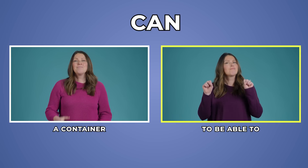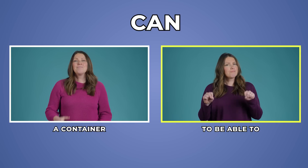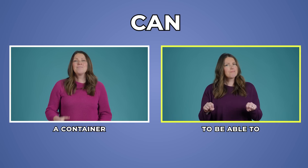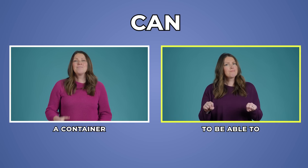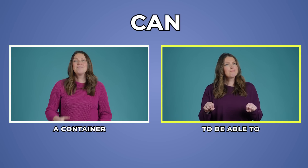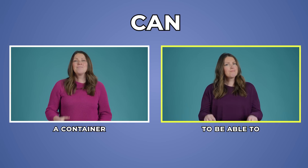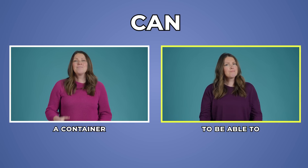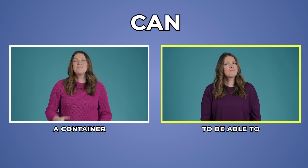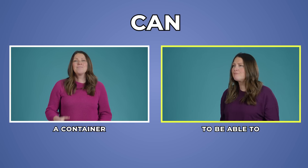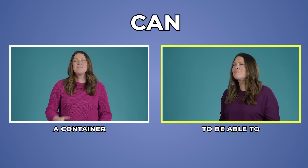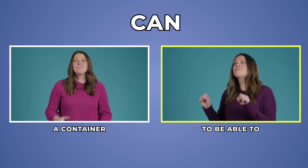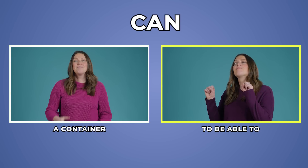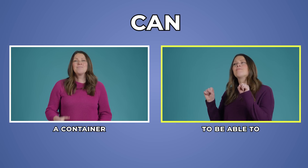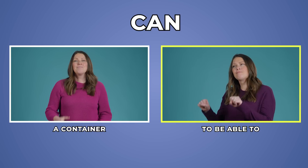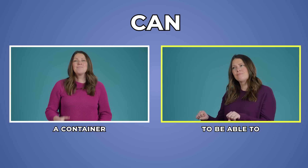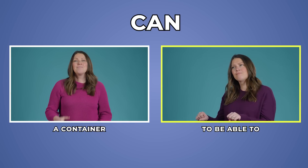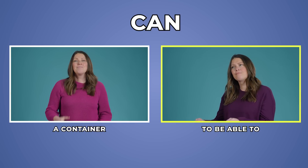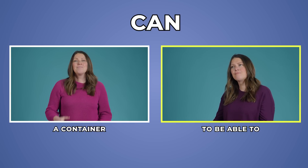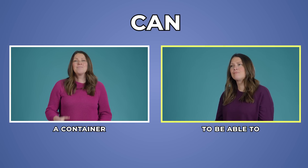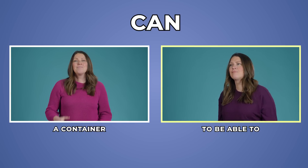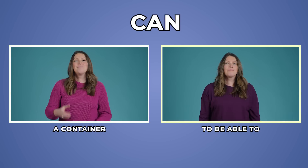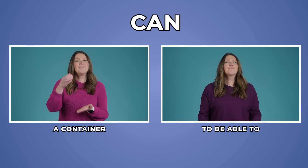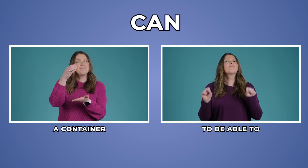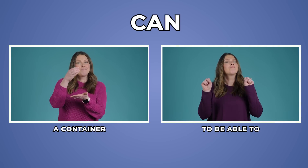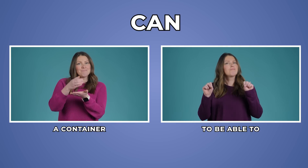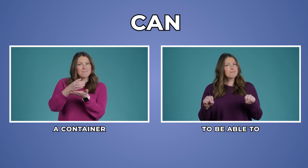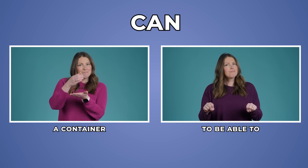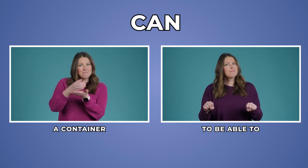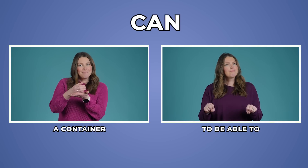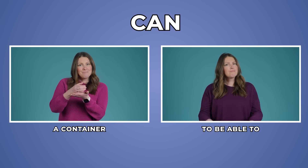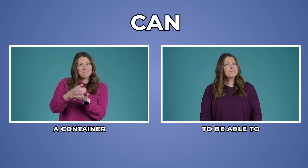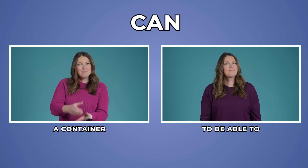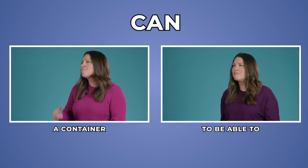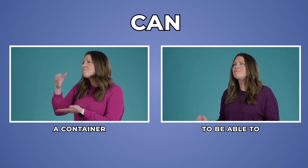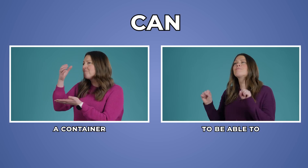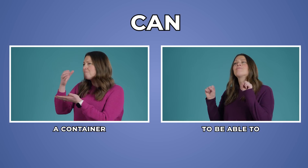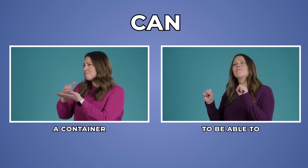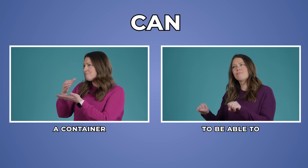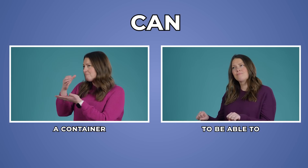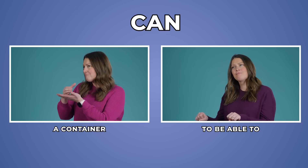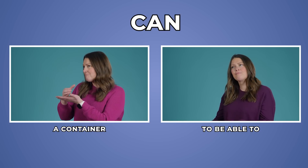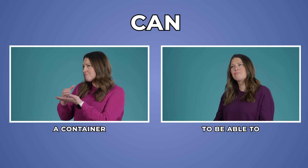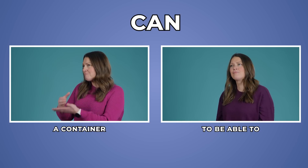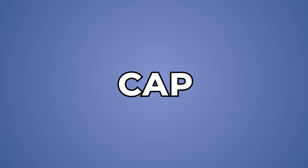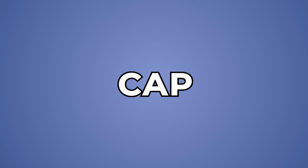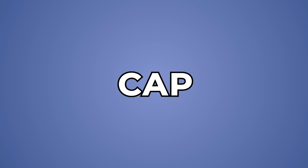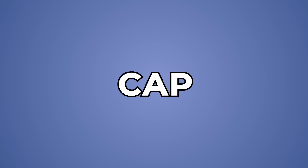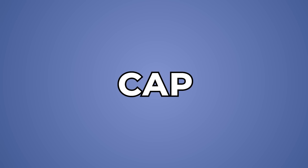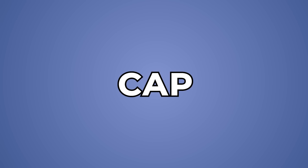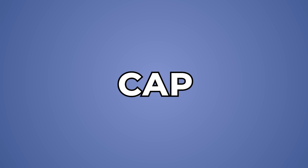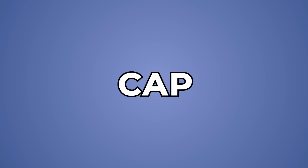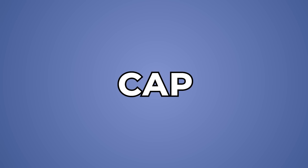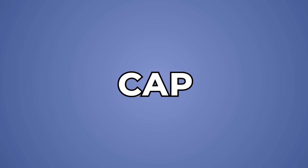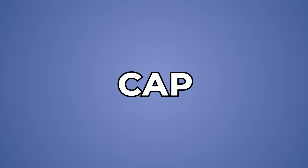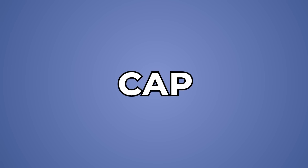To be able to. Can. Cap.